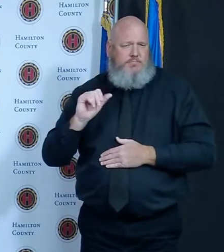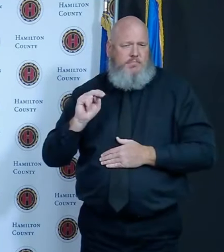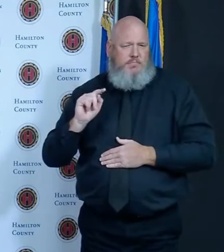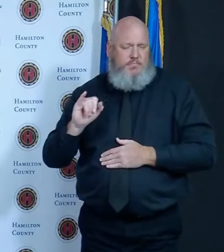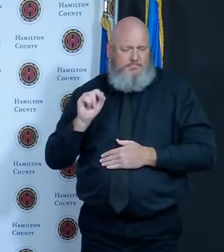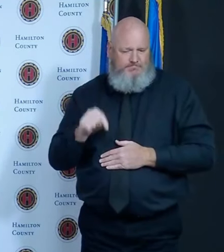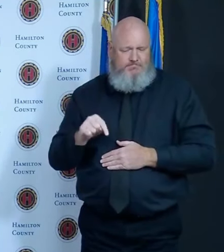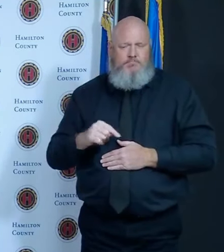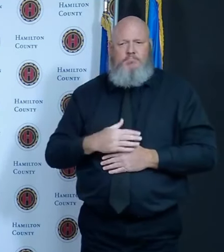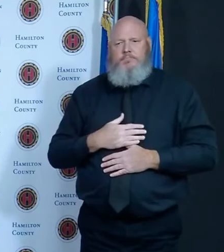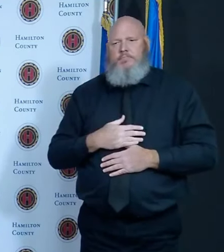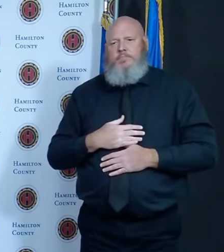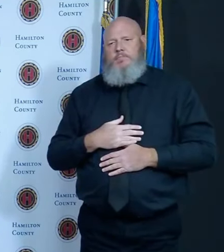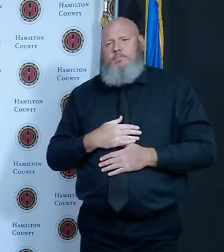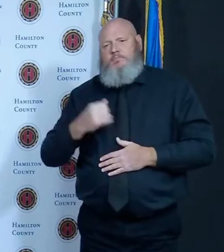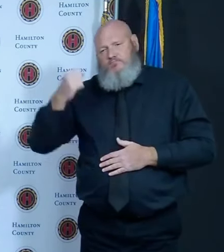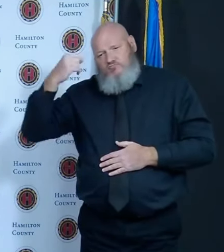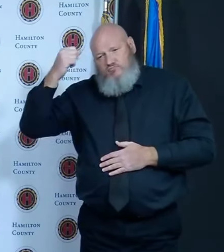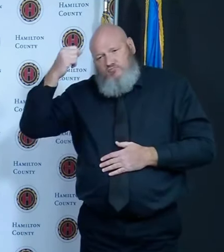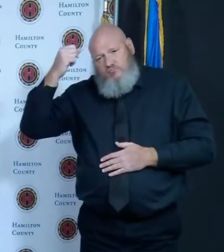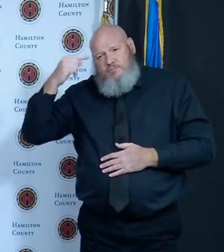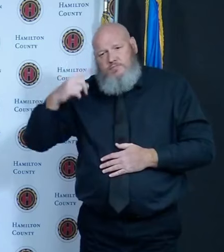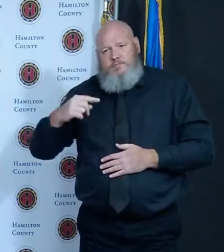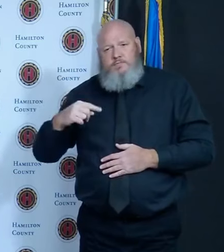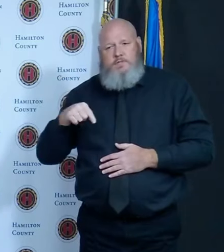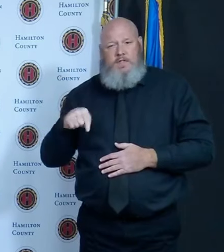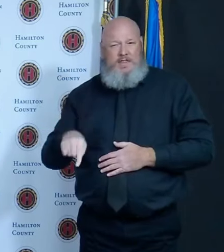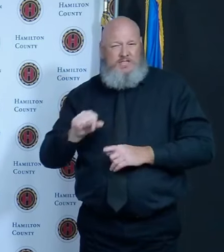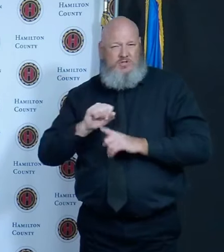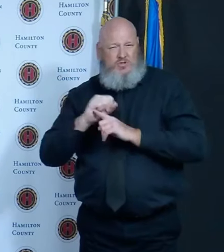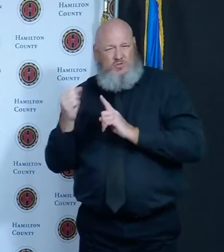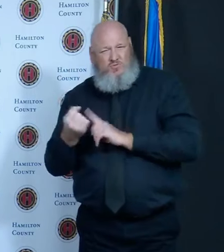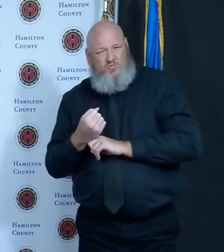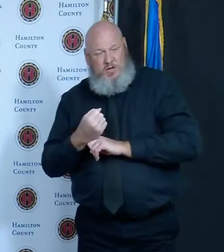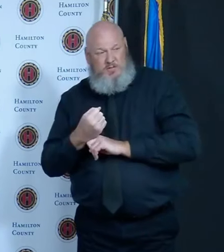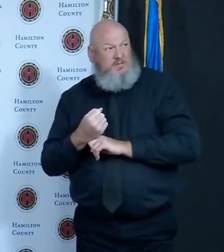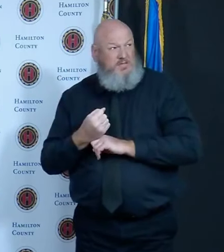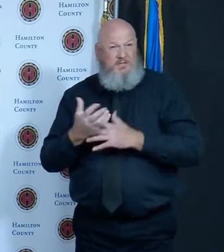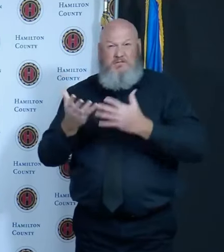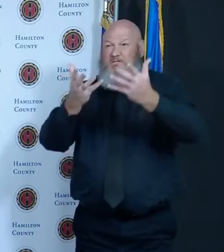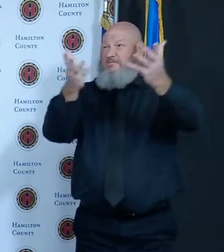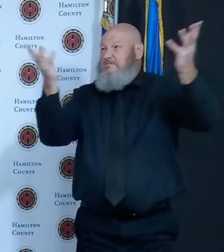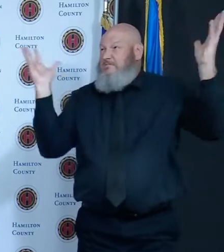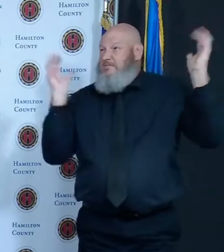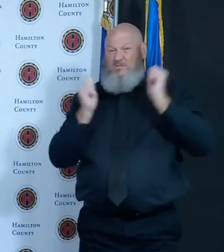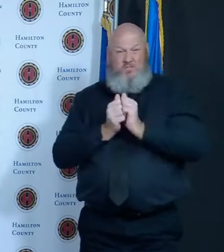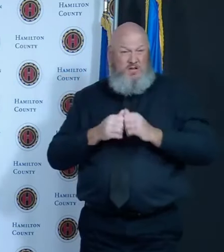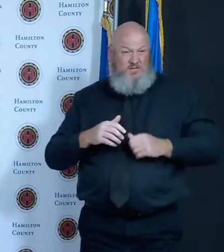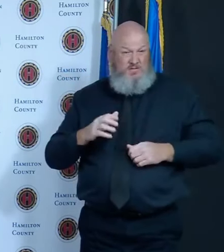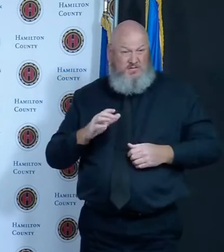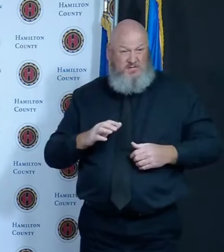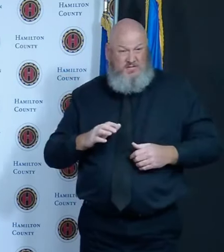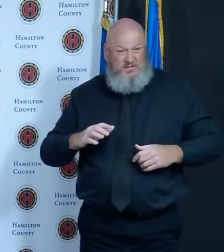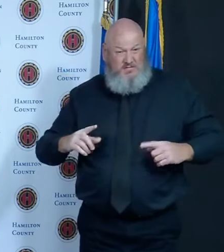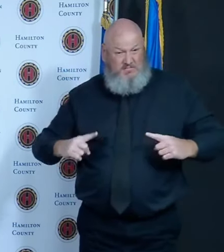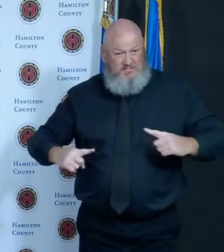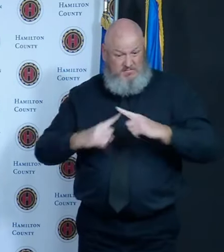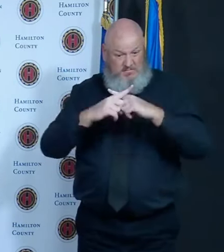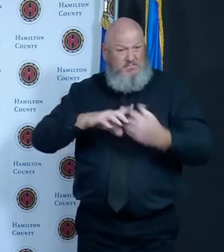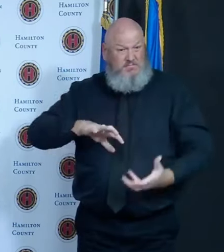this condition crisis that we're here today has had a significant impact on all businesses